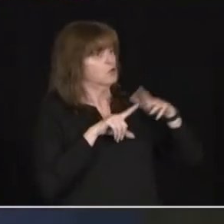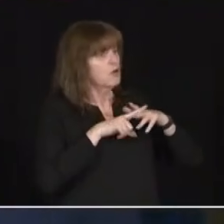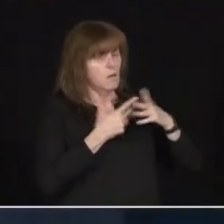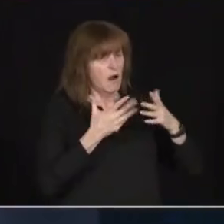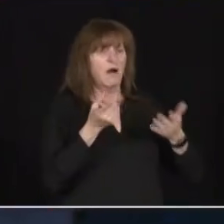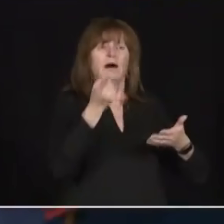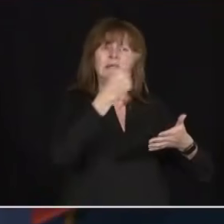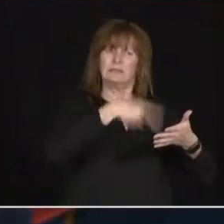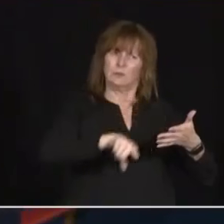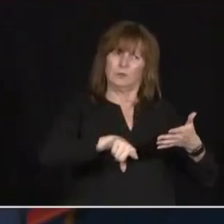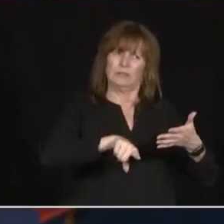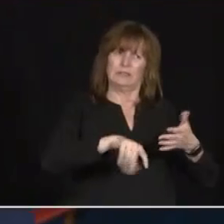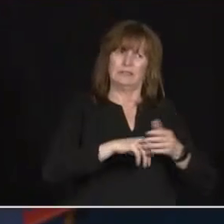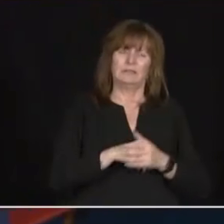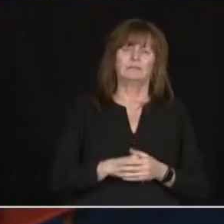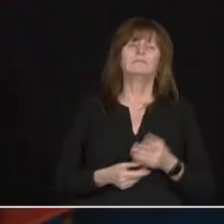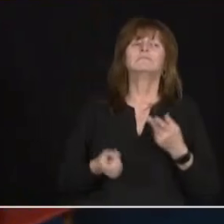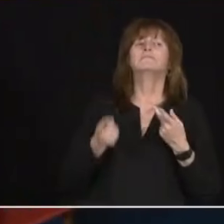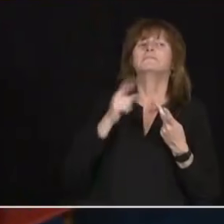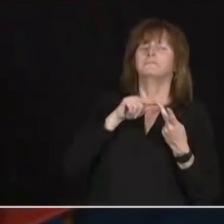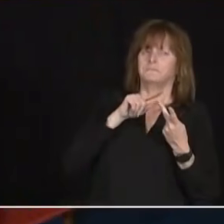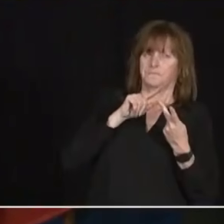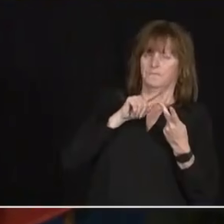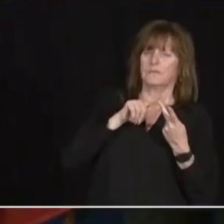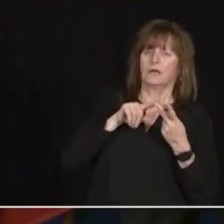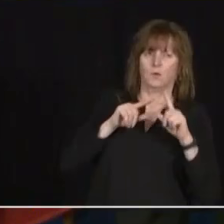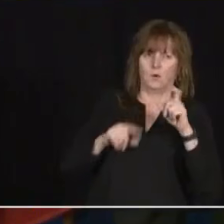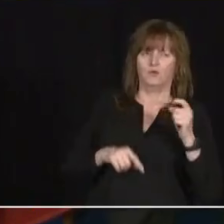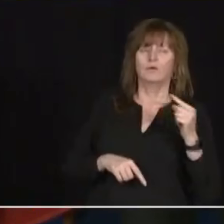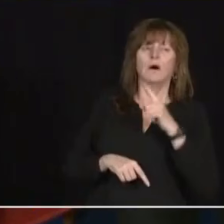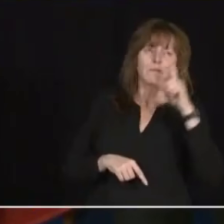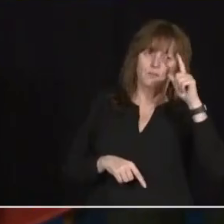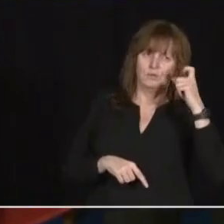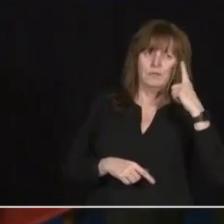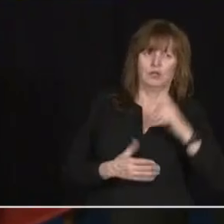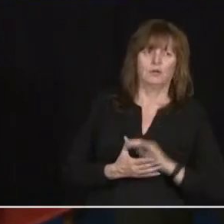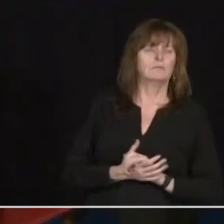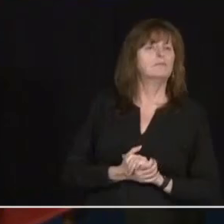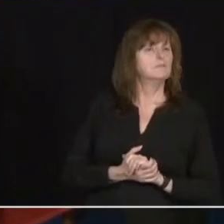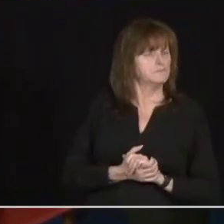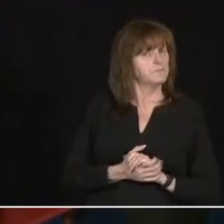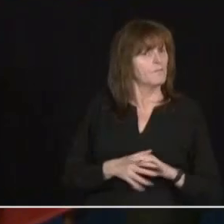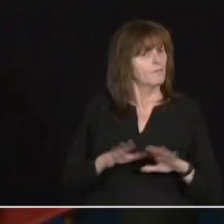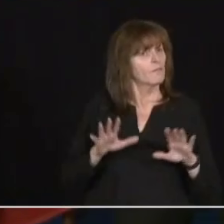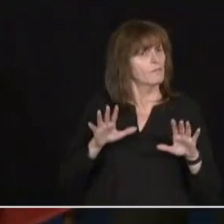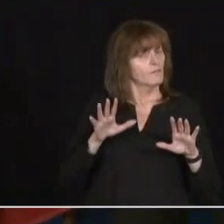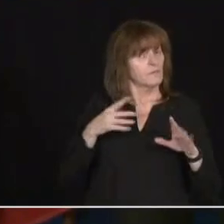the program will work and, again, the Federal Government has said it will be available starting next week.